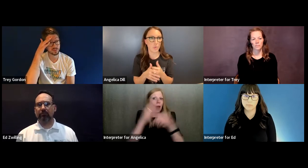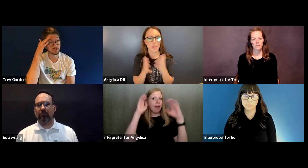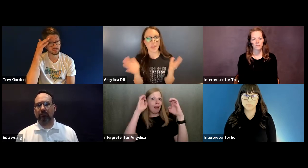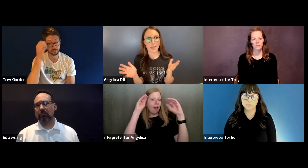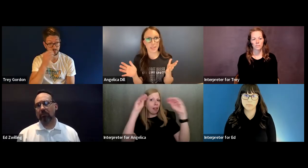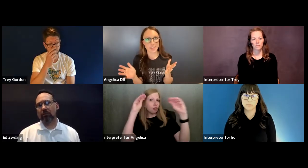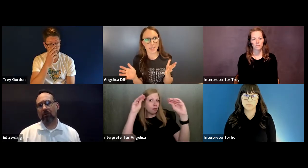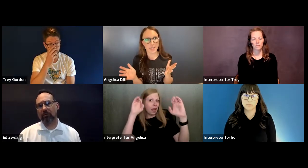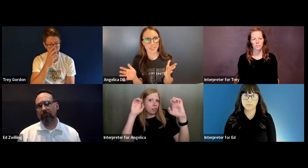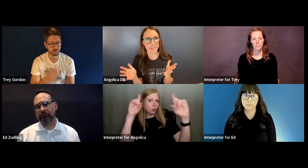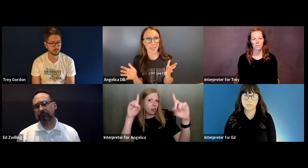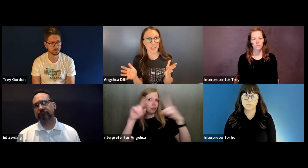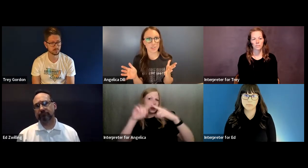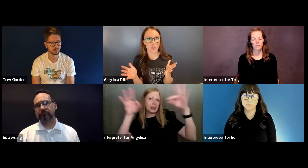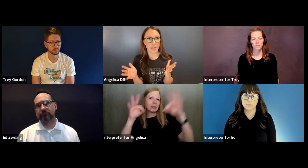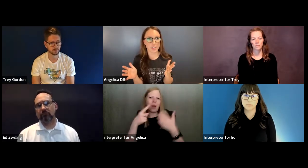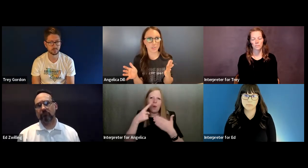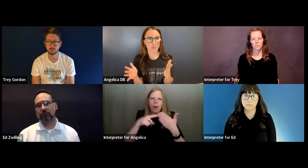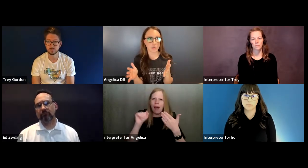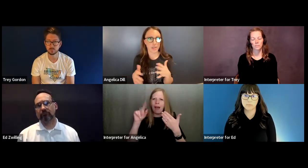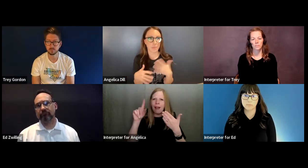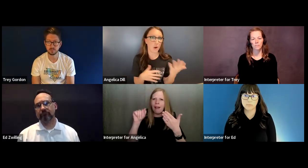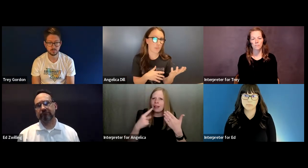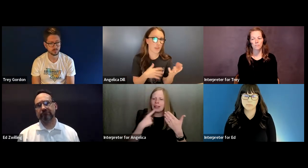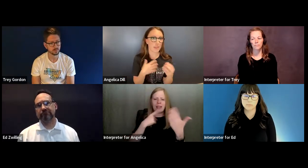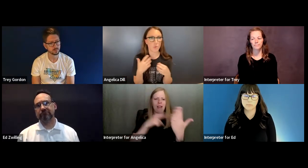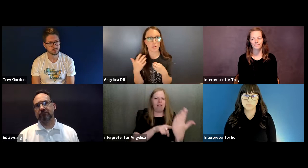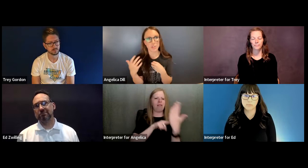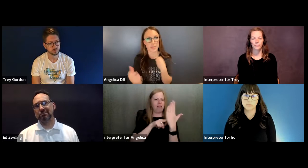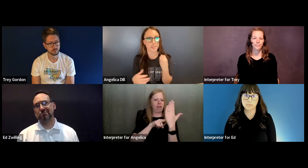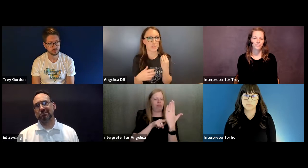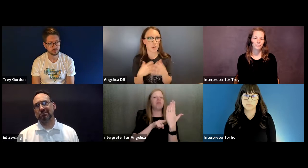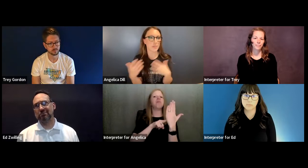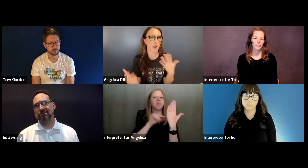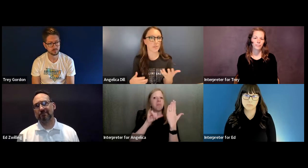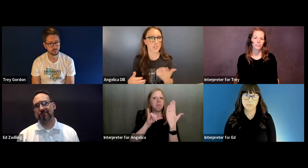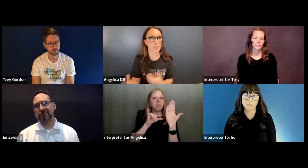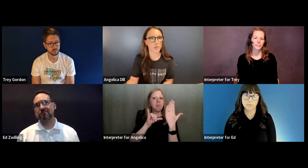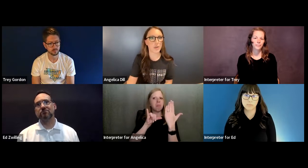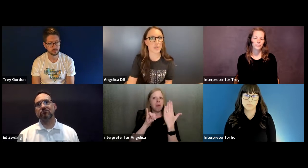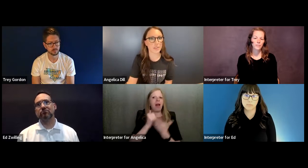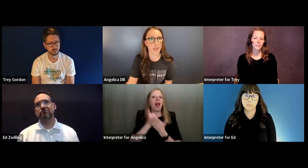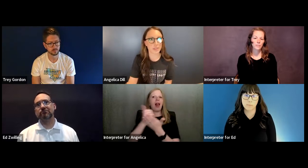what the ada says and try to create empowerment or just start some conversation around it and kind of